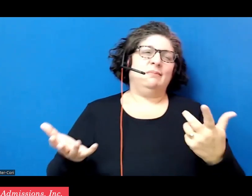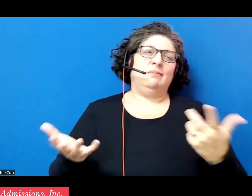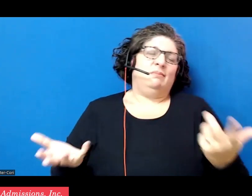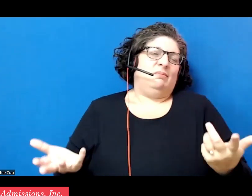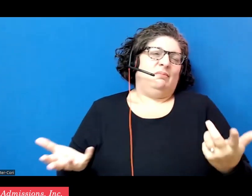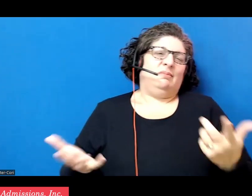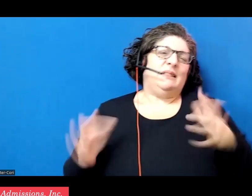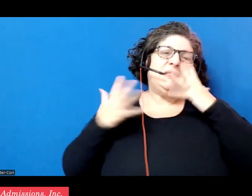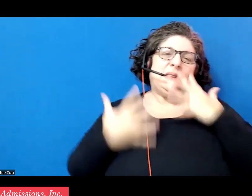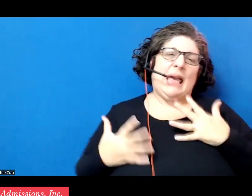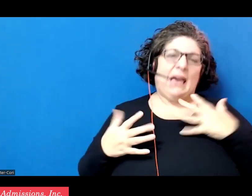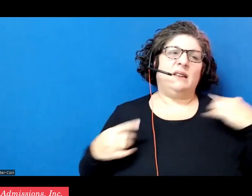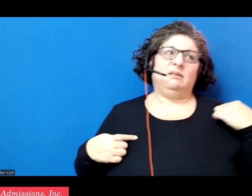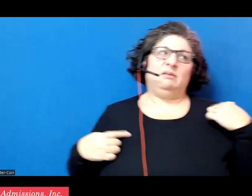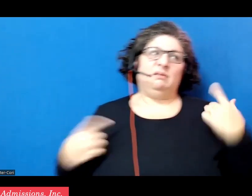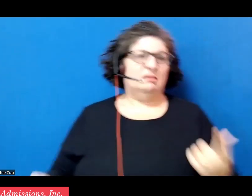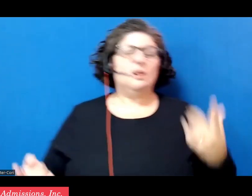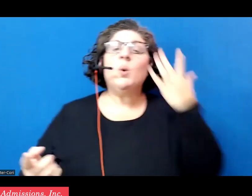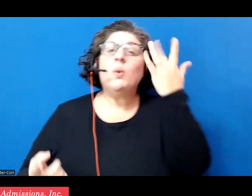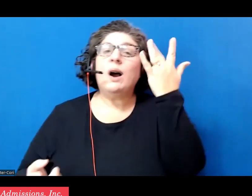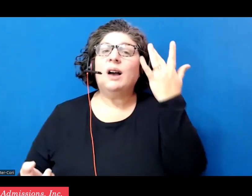since the Dobbs key case.